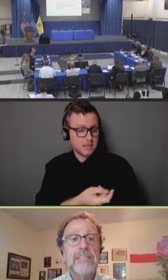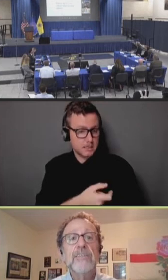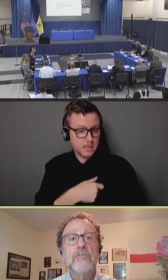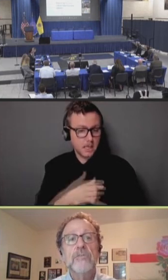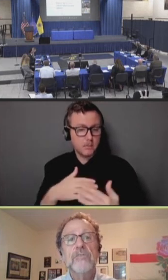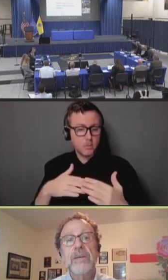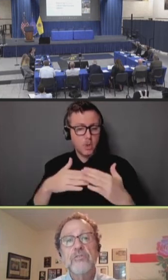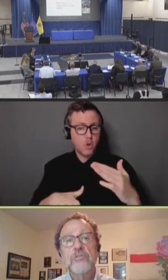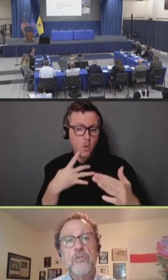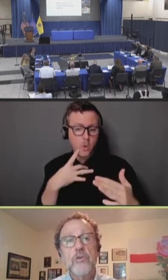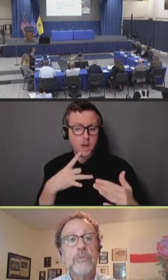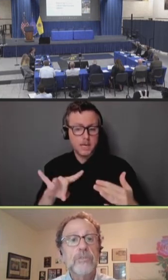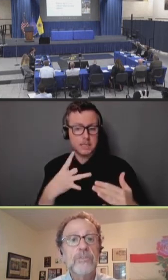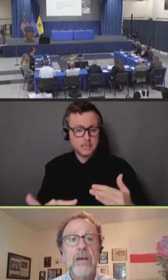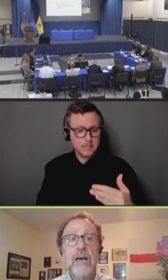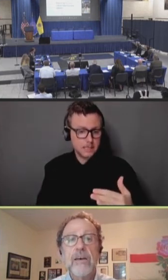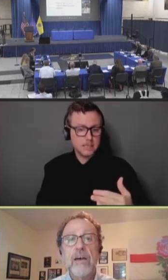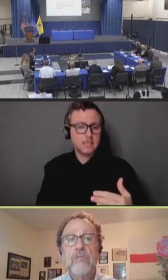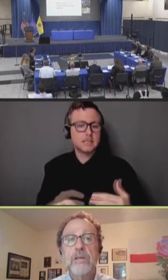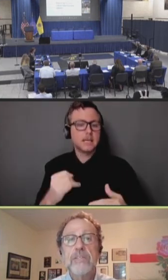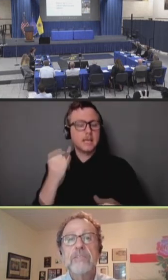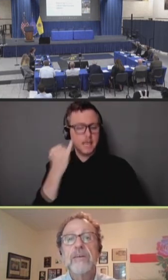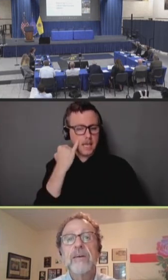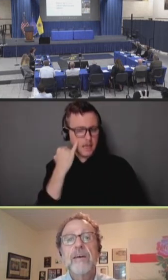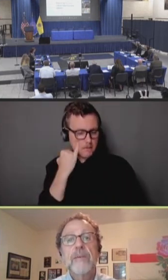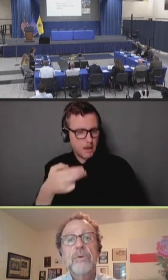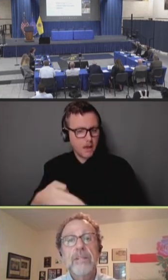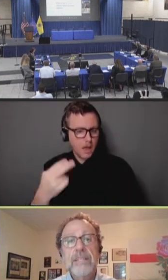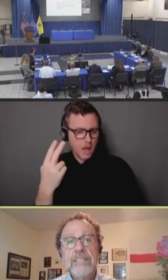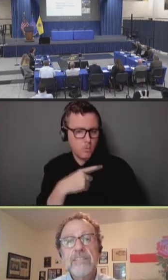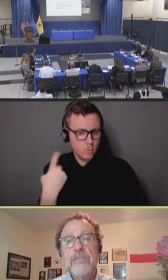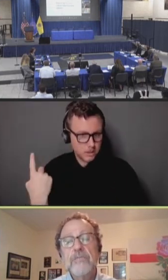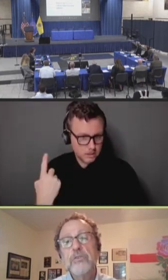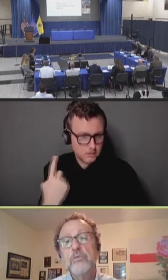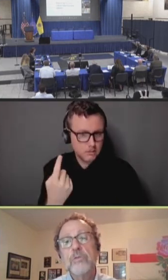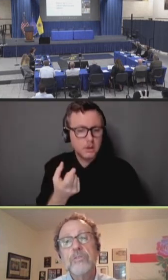18 years of age determined to be at high risk. But in these individuals,